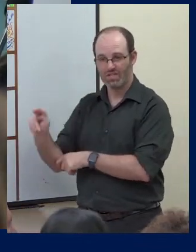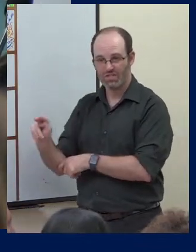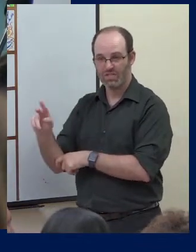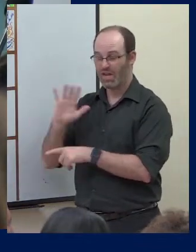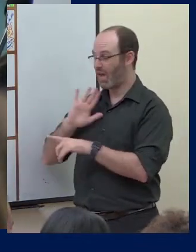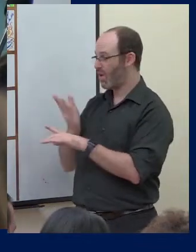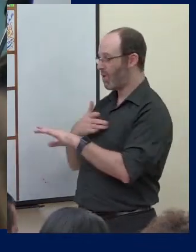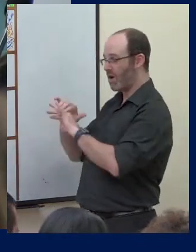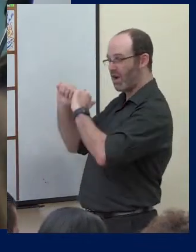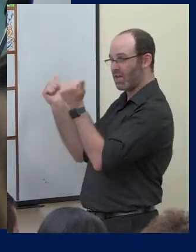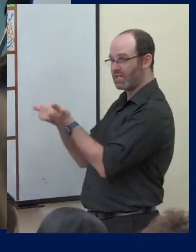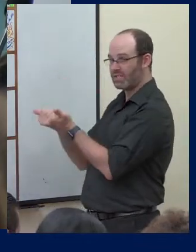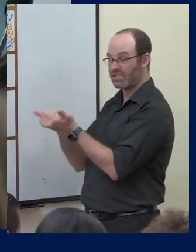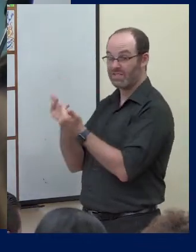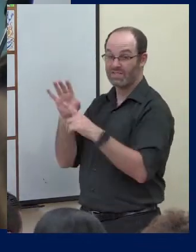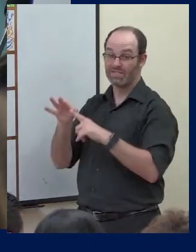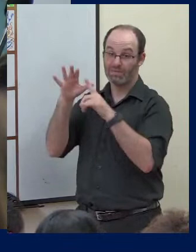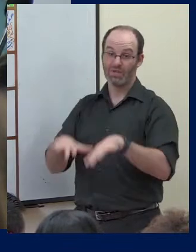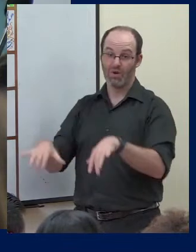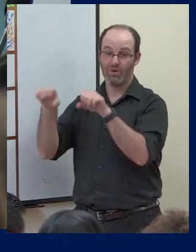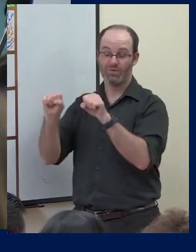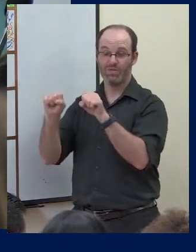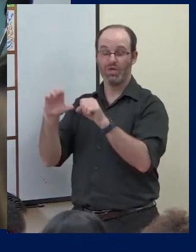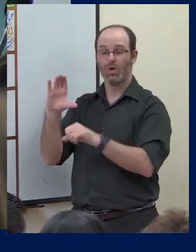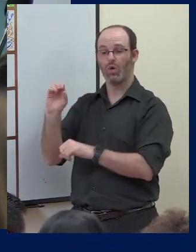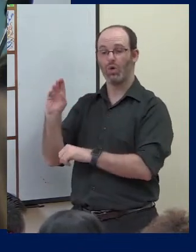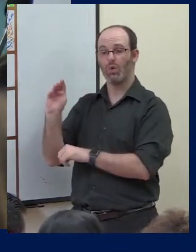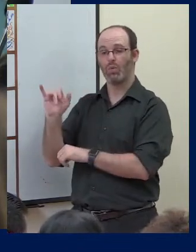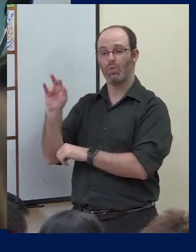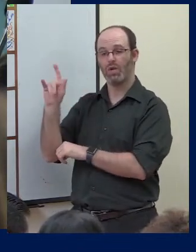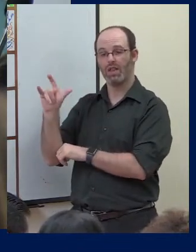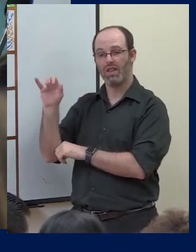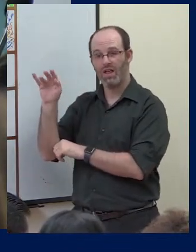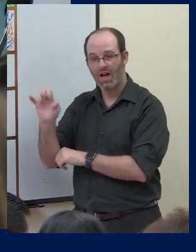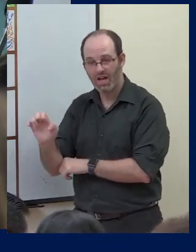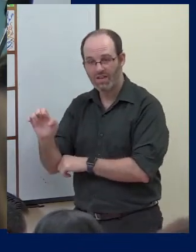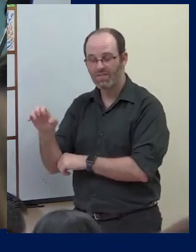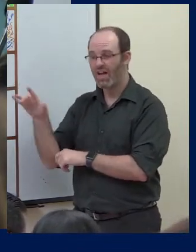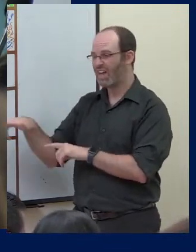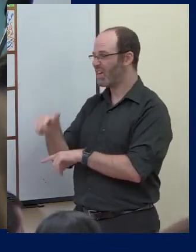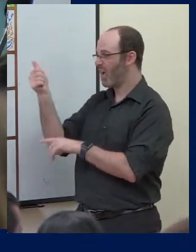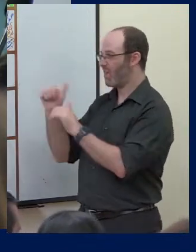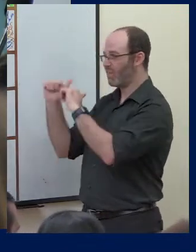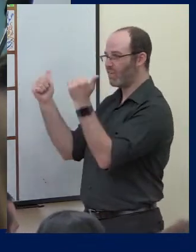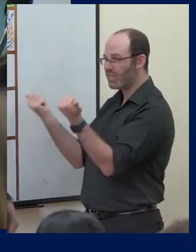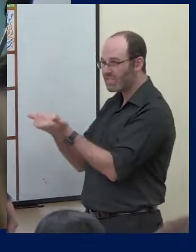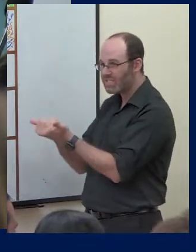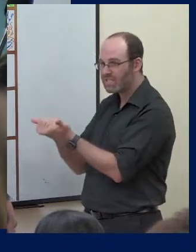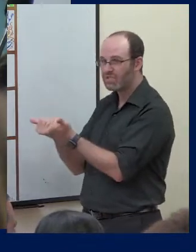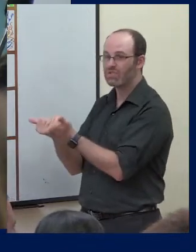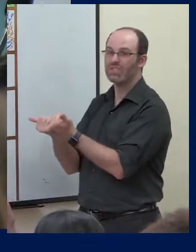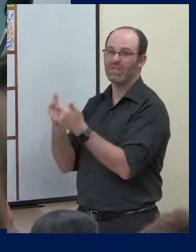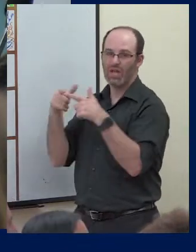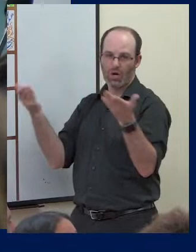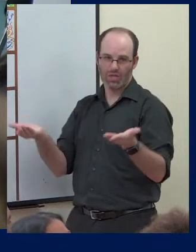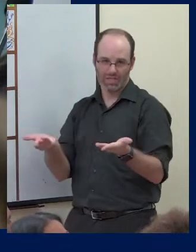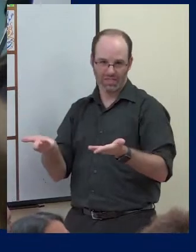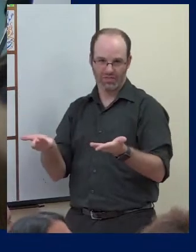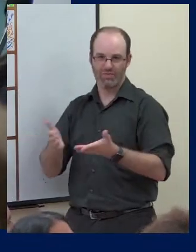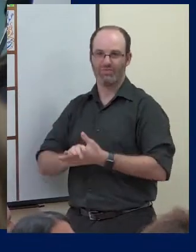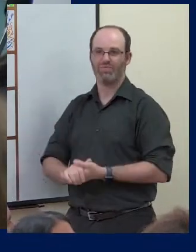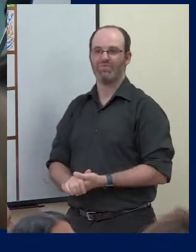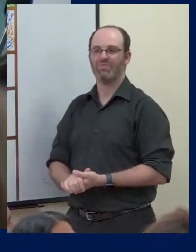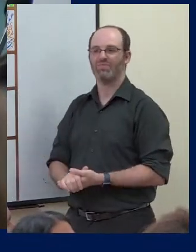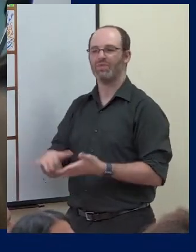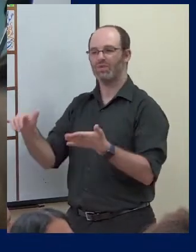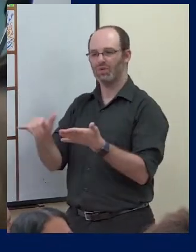Our host today and other organization member agencies from New York families, especially